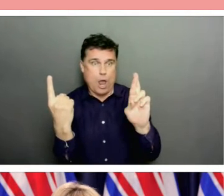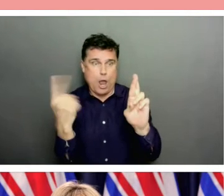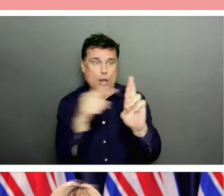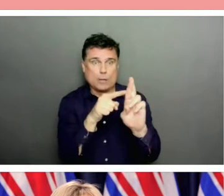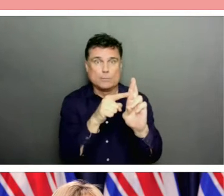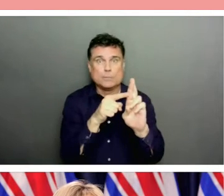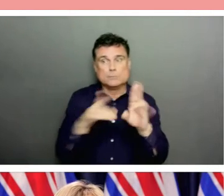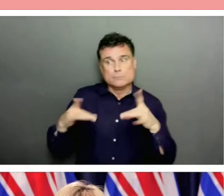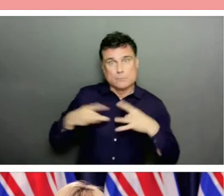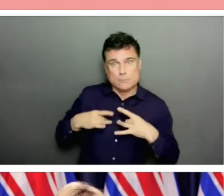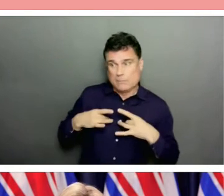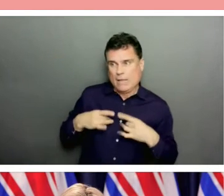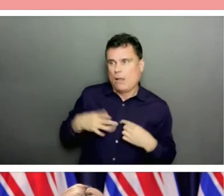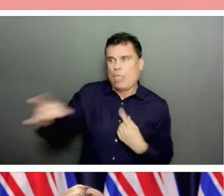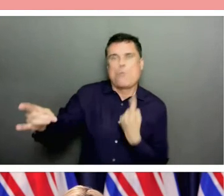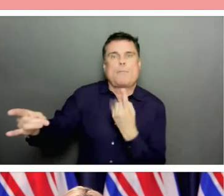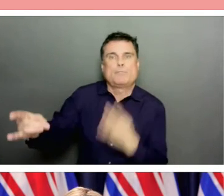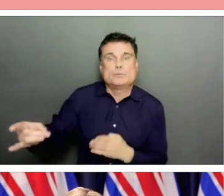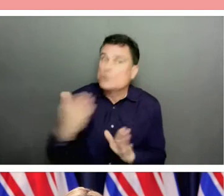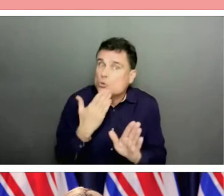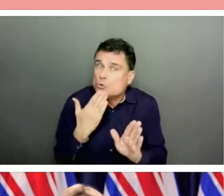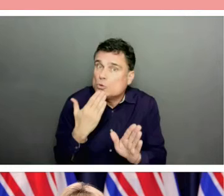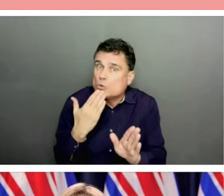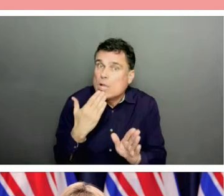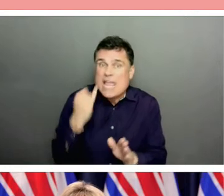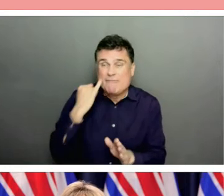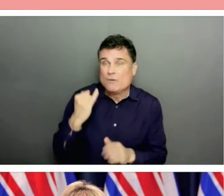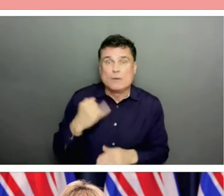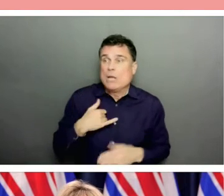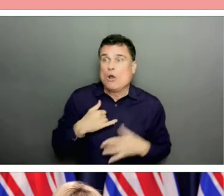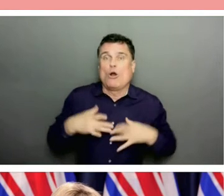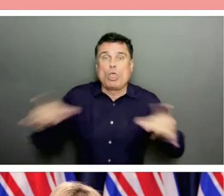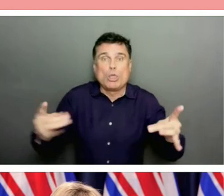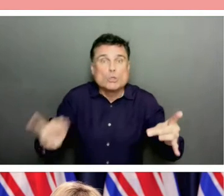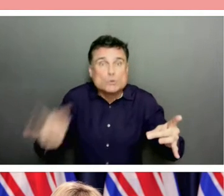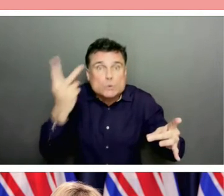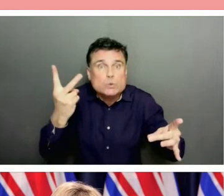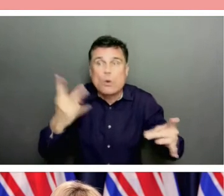go on to subsequently develop illness. One is kind of the cut-off.